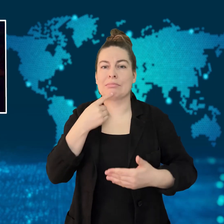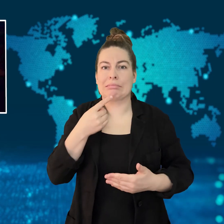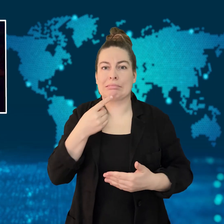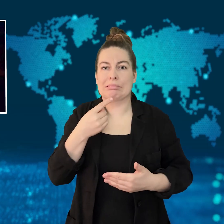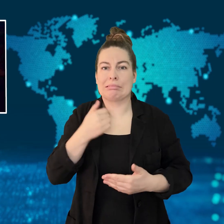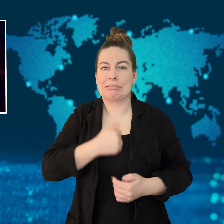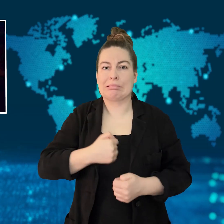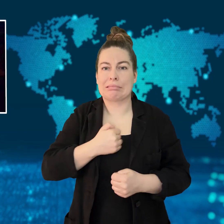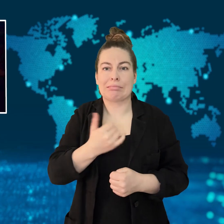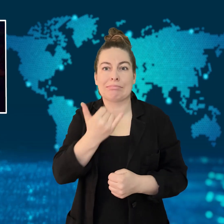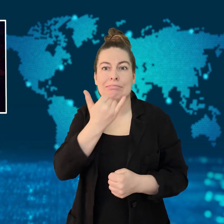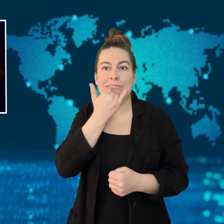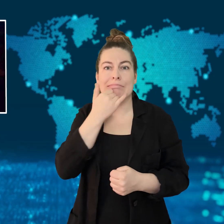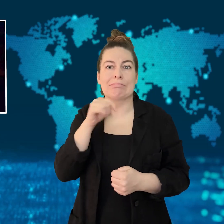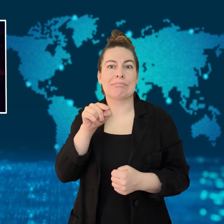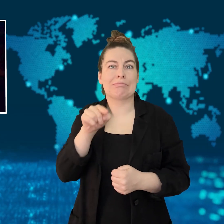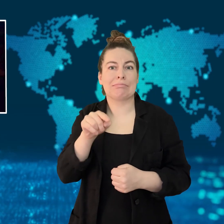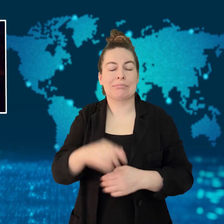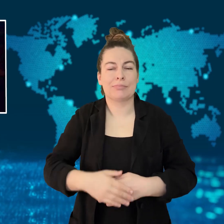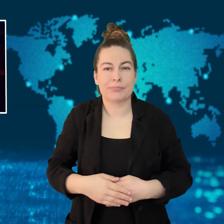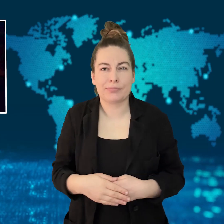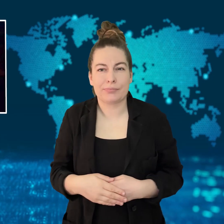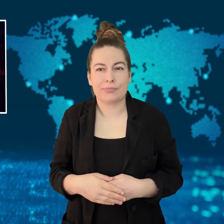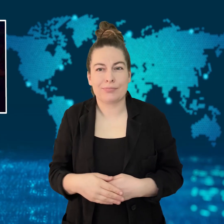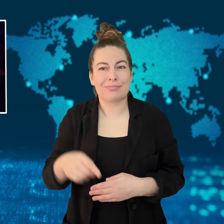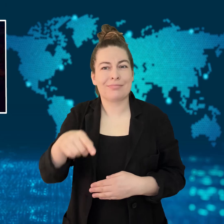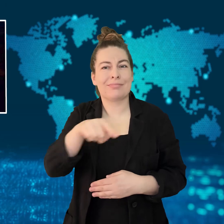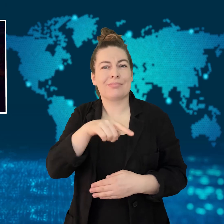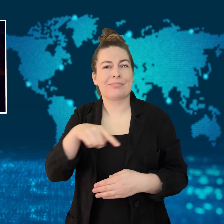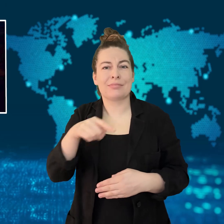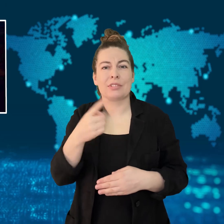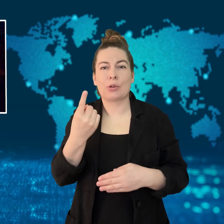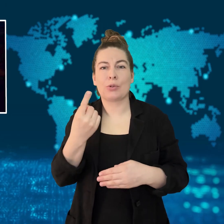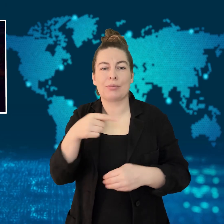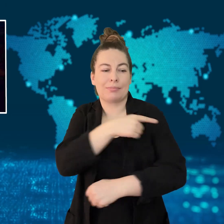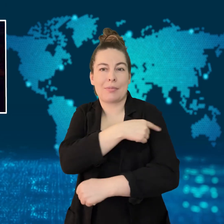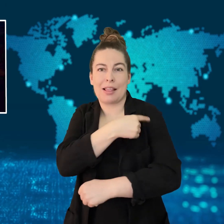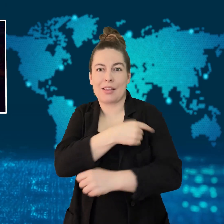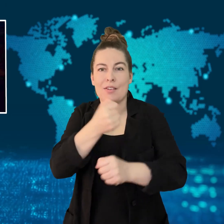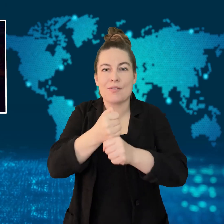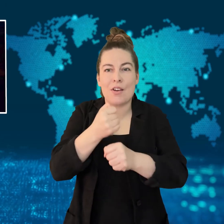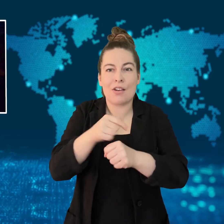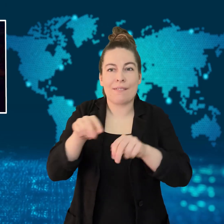but has admitted that a mistake was made.